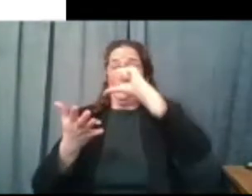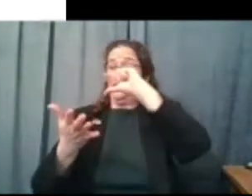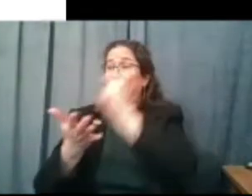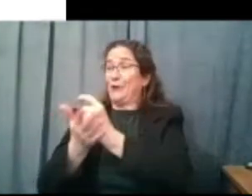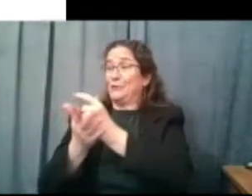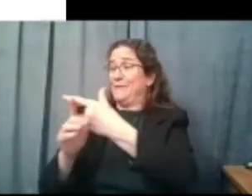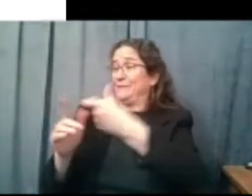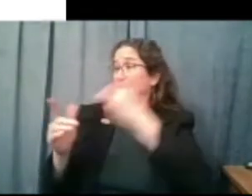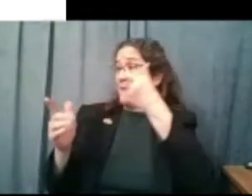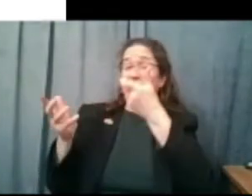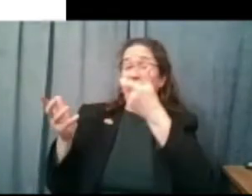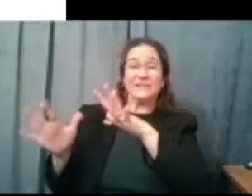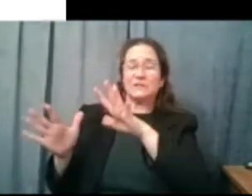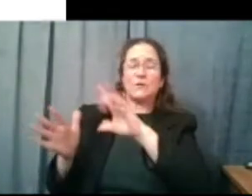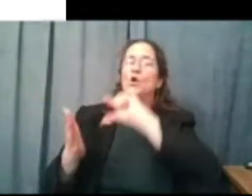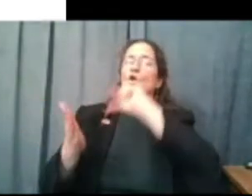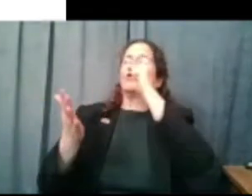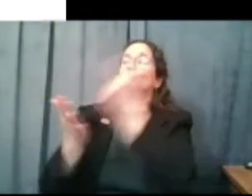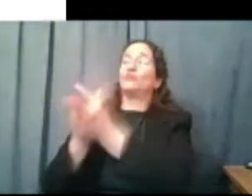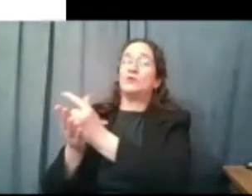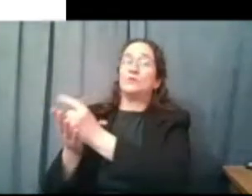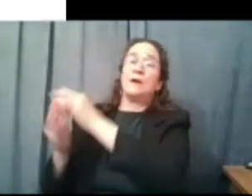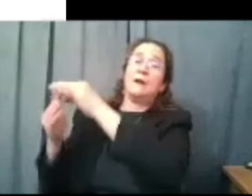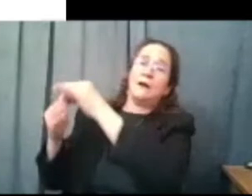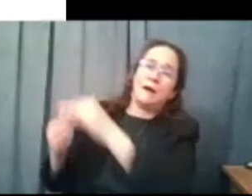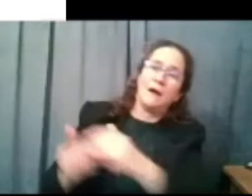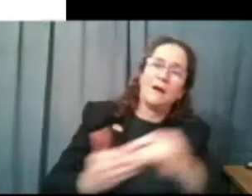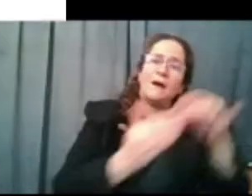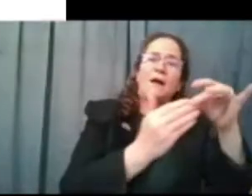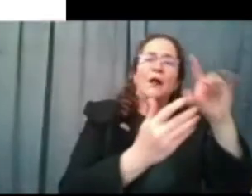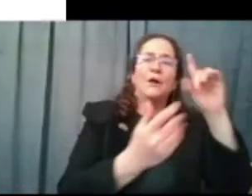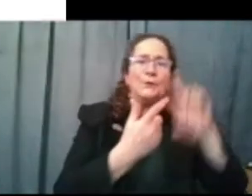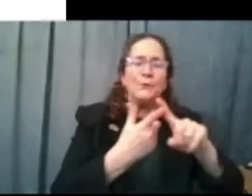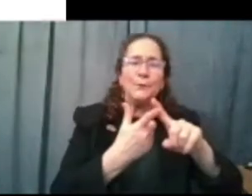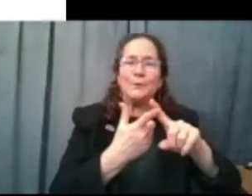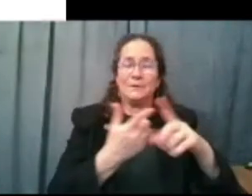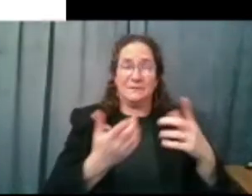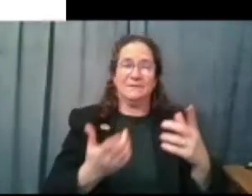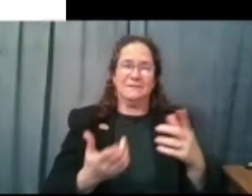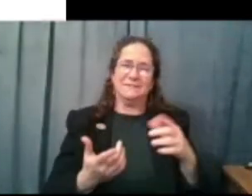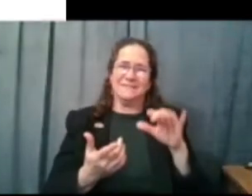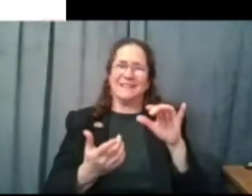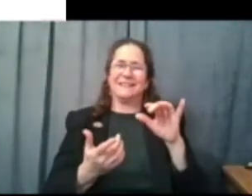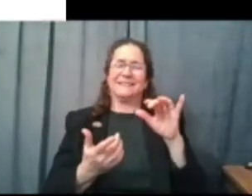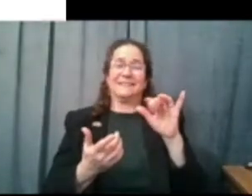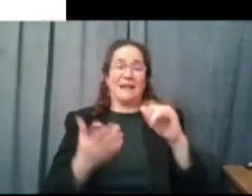it's something you graduate to and so this checklist is just a nice thing to get you started.